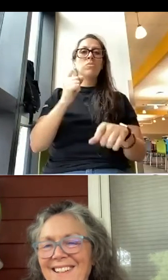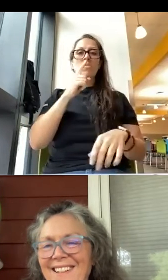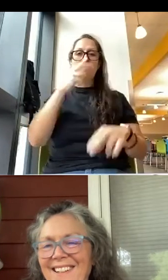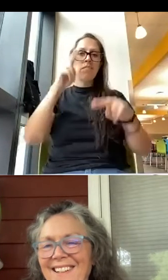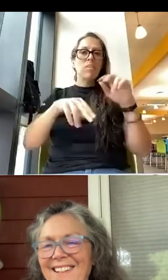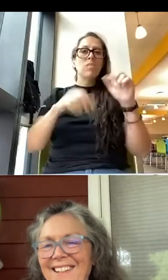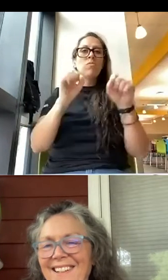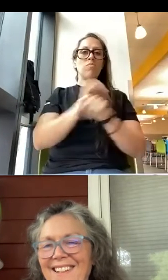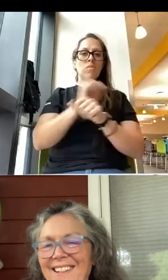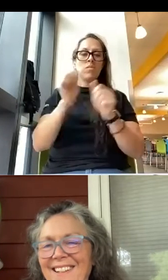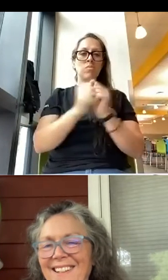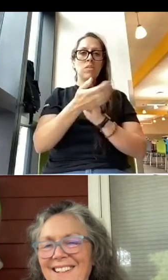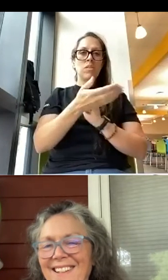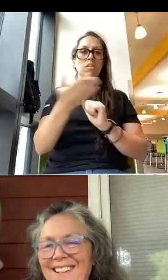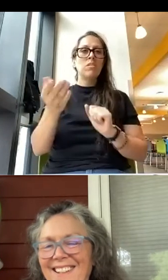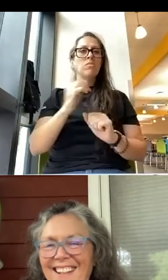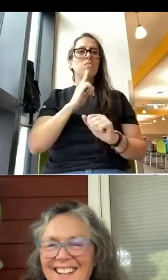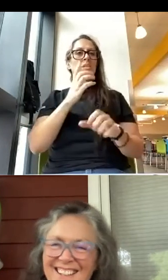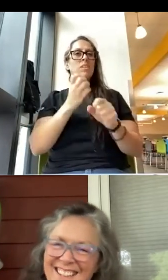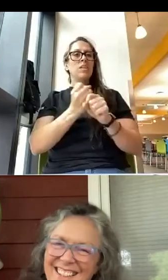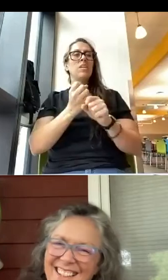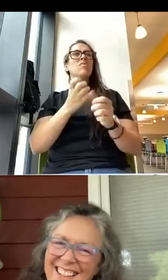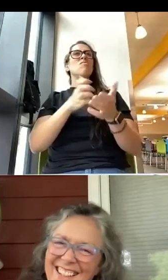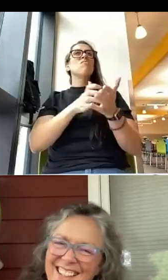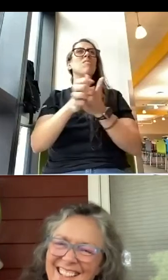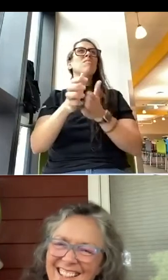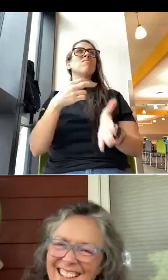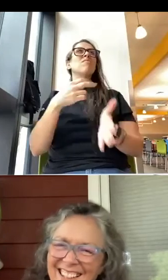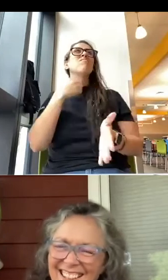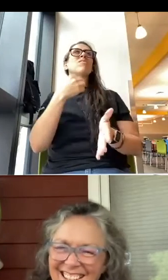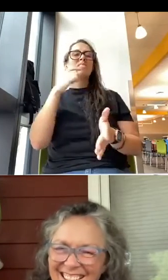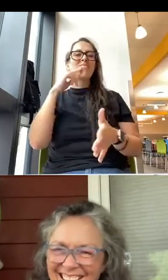He's got a good rough voice, it's good for the kind of wild last theme.